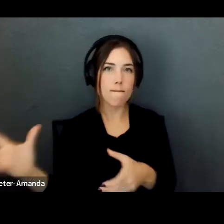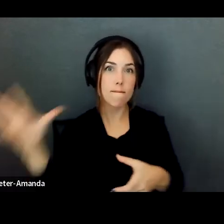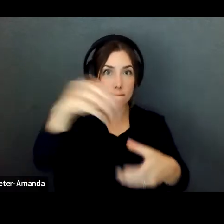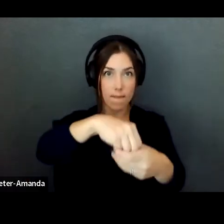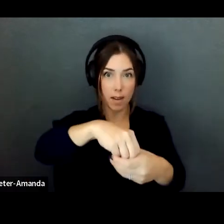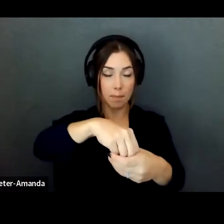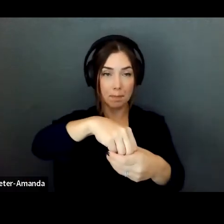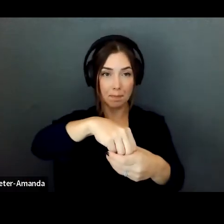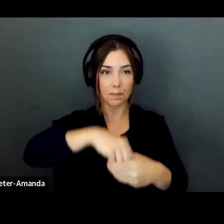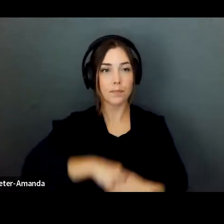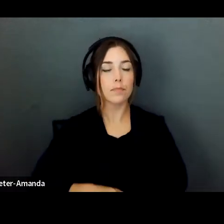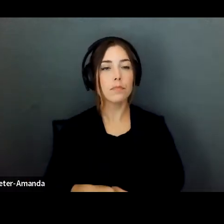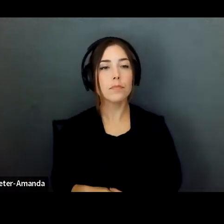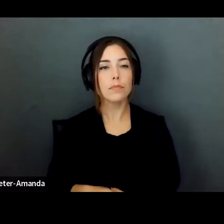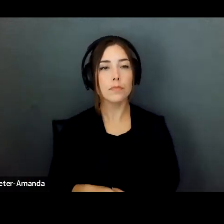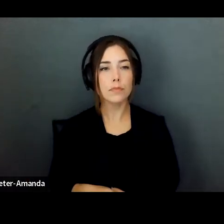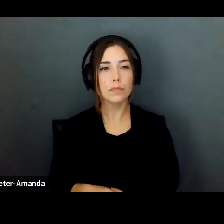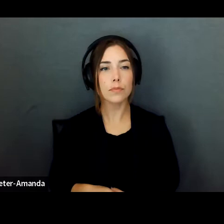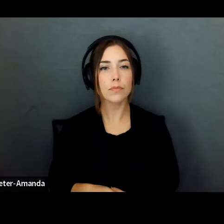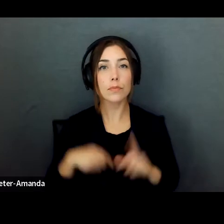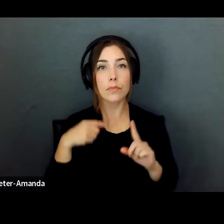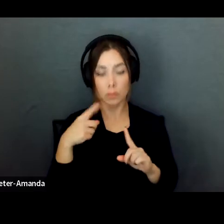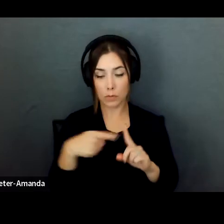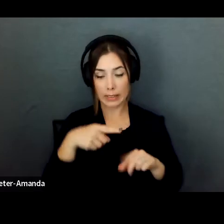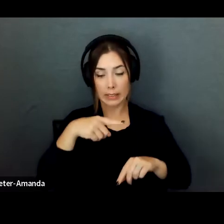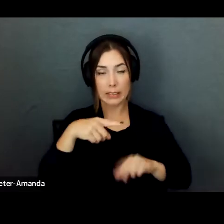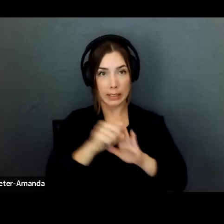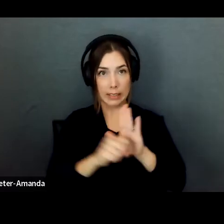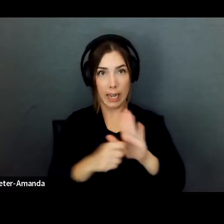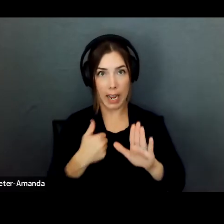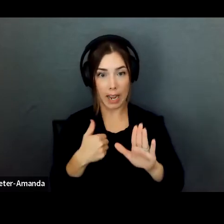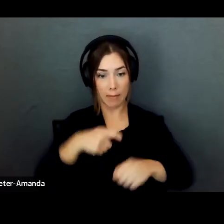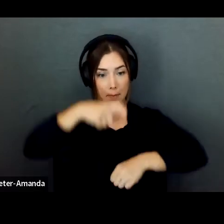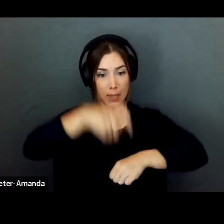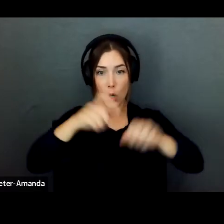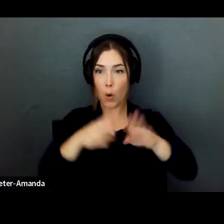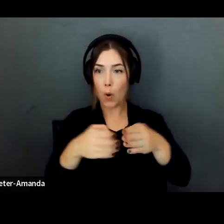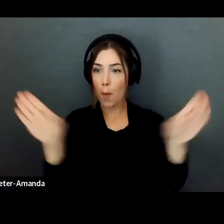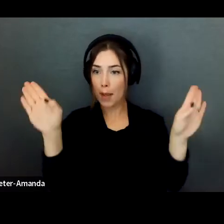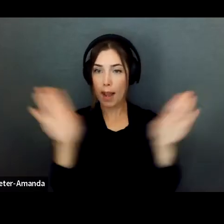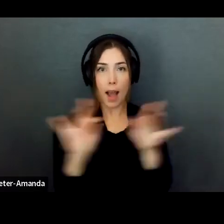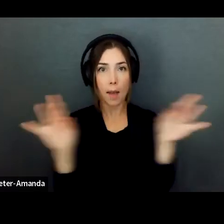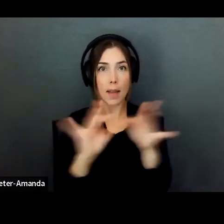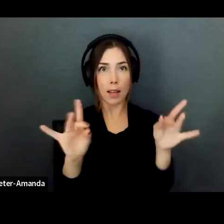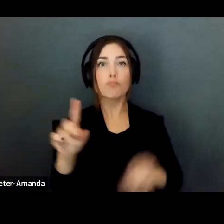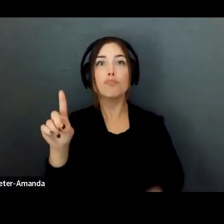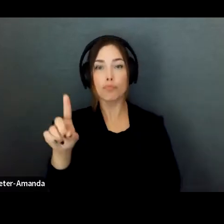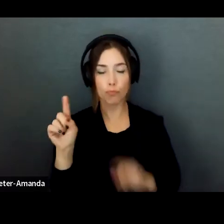When a state posts a period of comment you can show up in person and give a public comment.